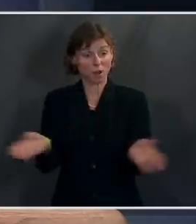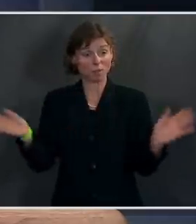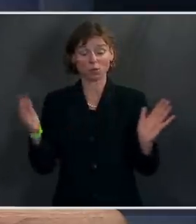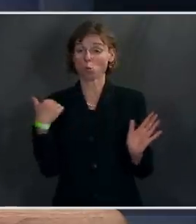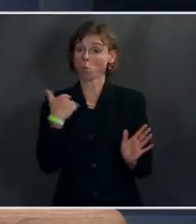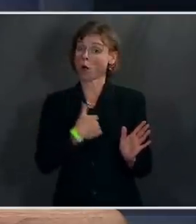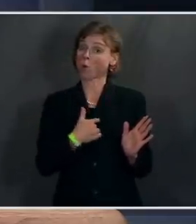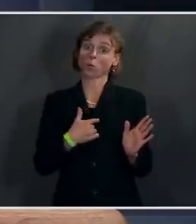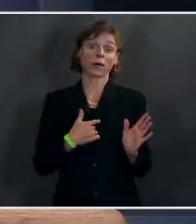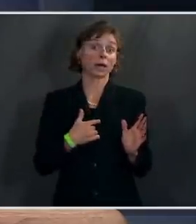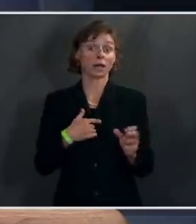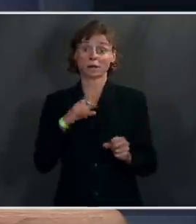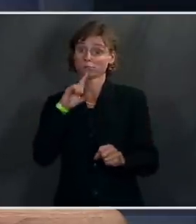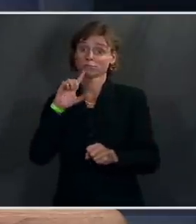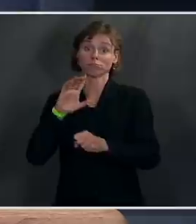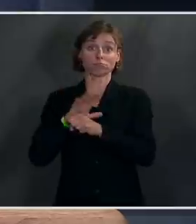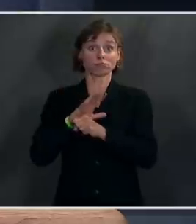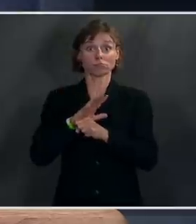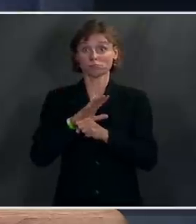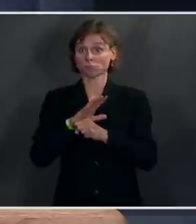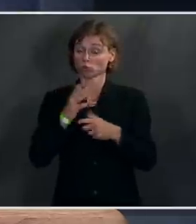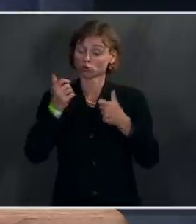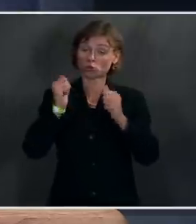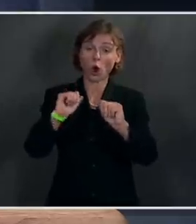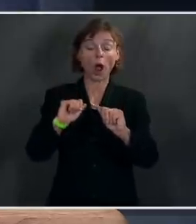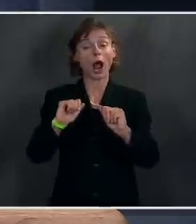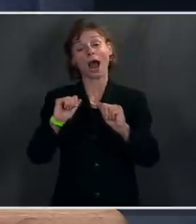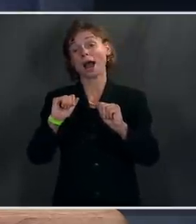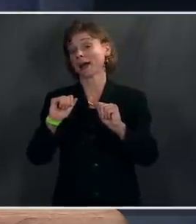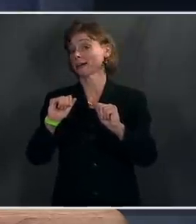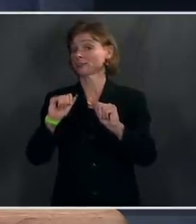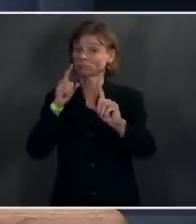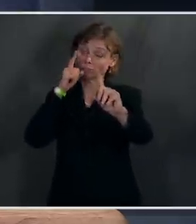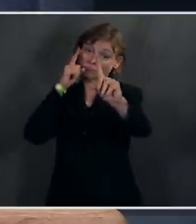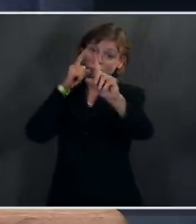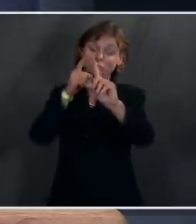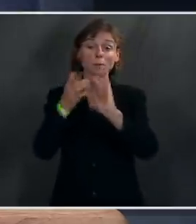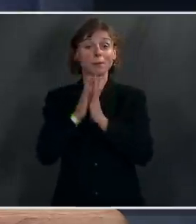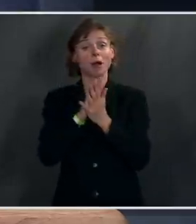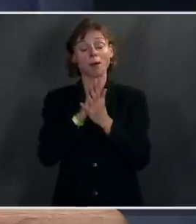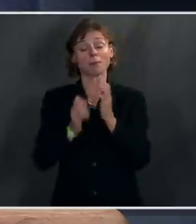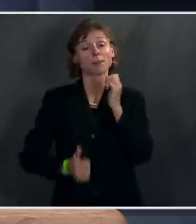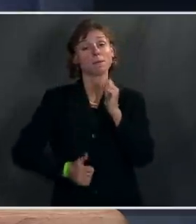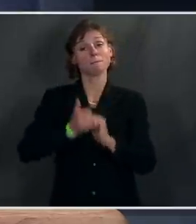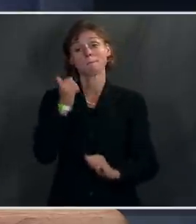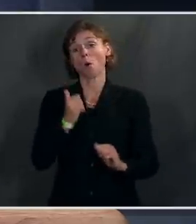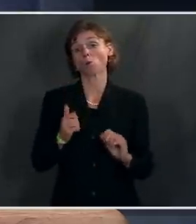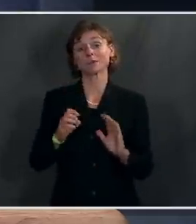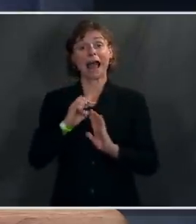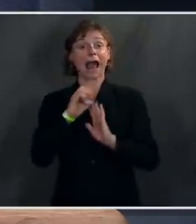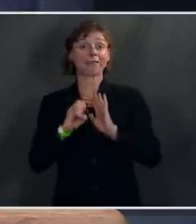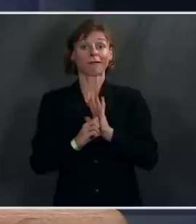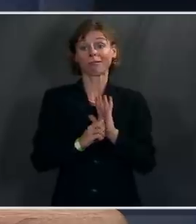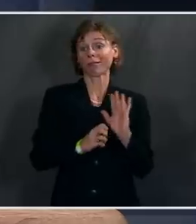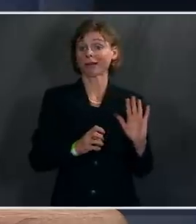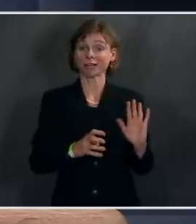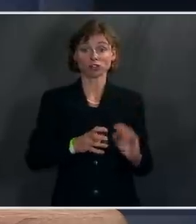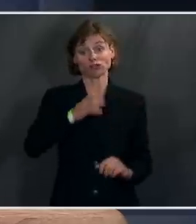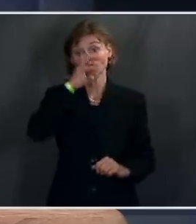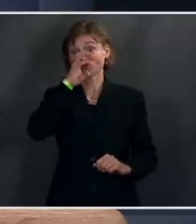to be a hope, to be the most ethical, ethically stringent government in history. And we've put in place he's put in place